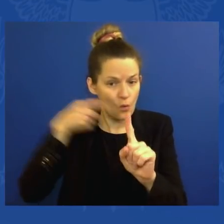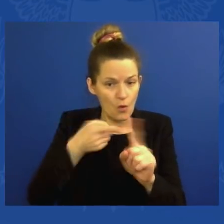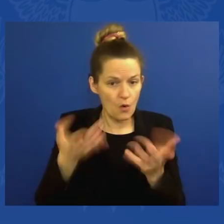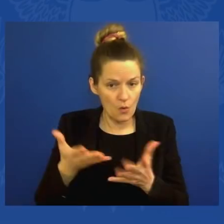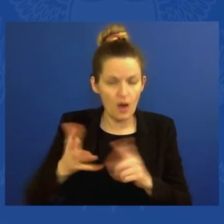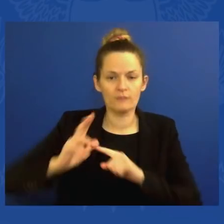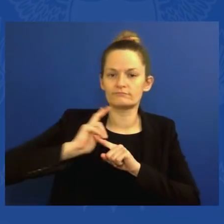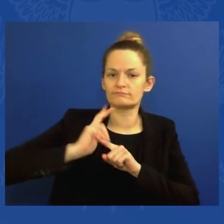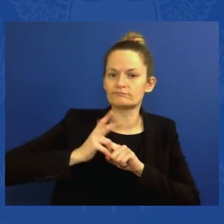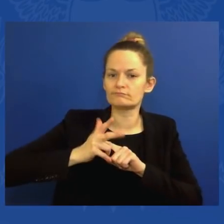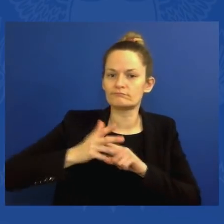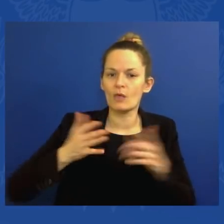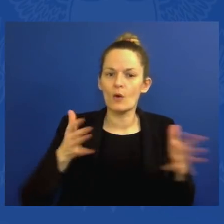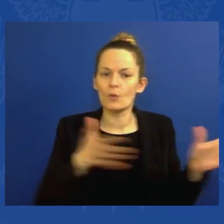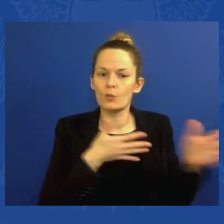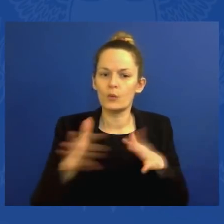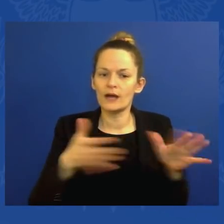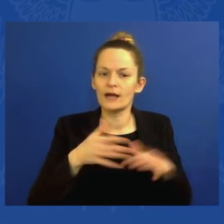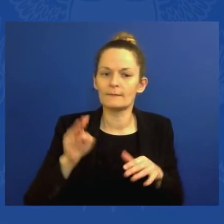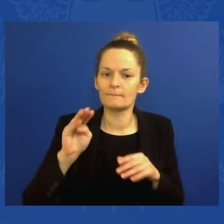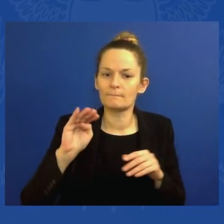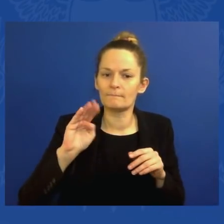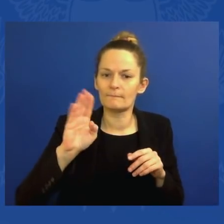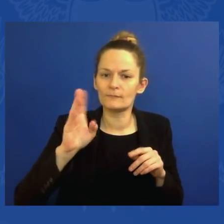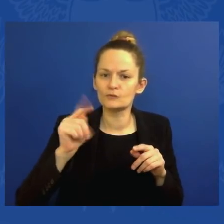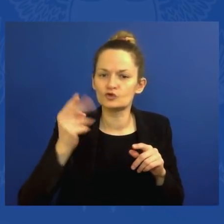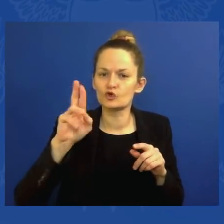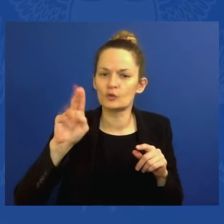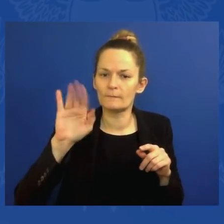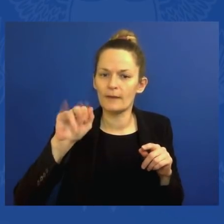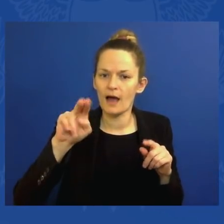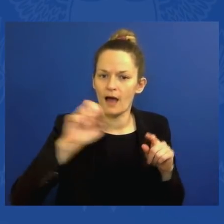locomotives in history. And guess what? They're built in Western Pennsylvania.